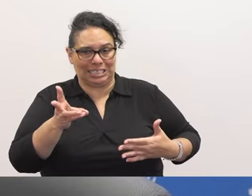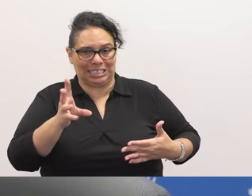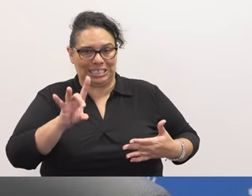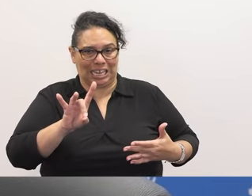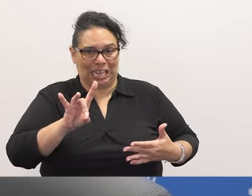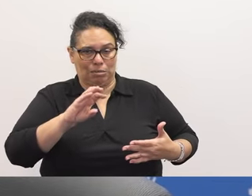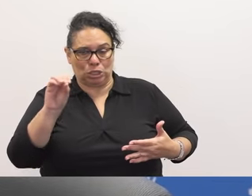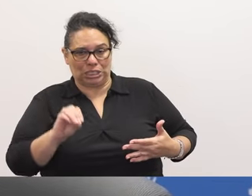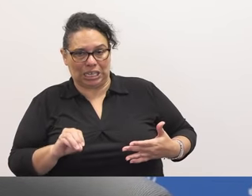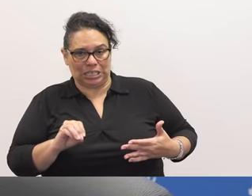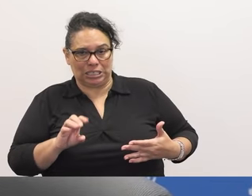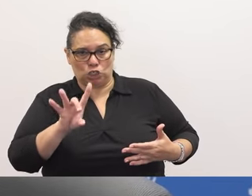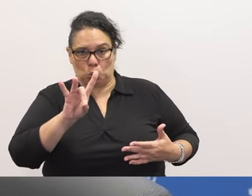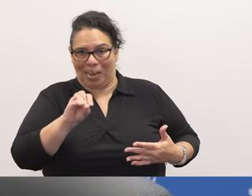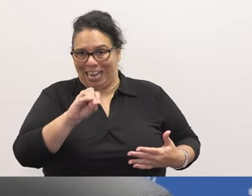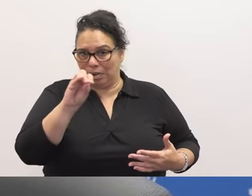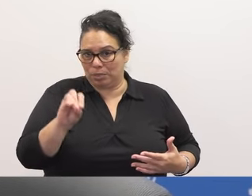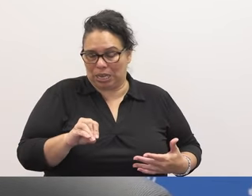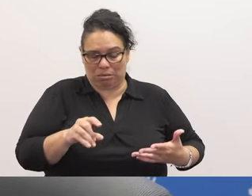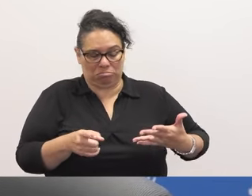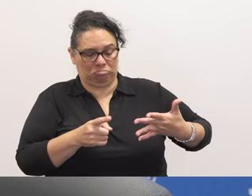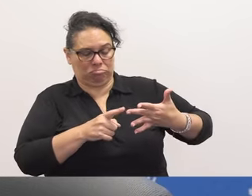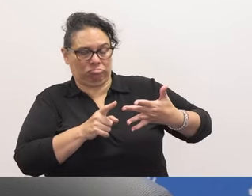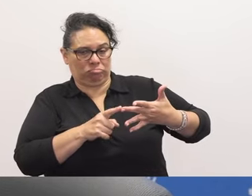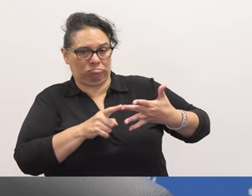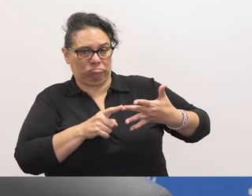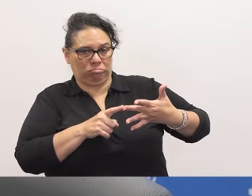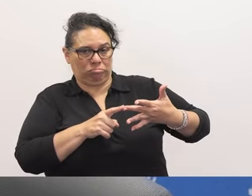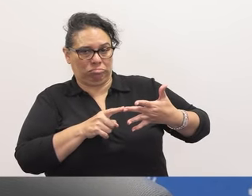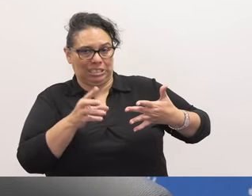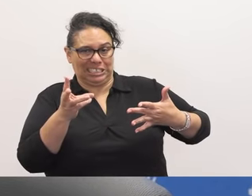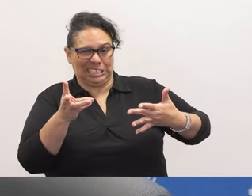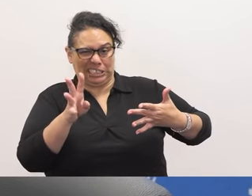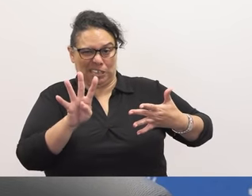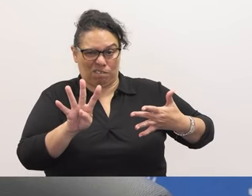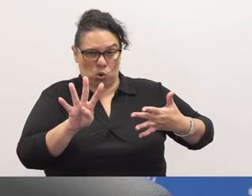And goal three is we'll go from 64 to 80.